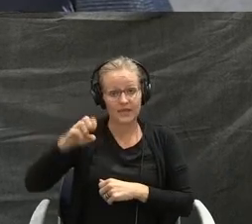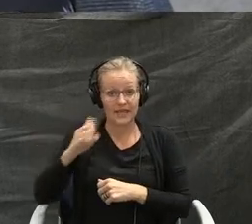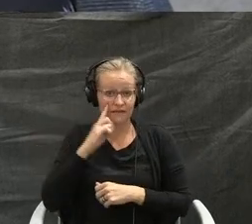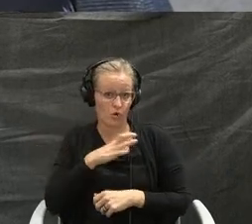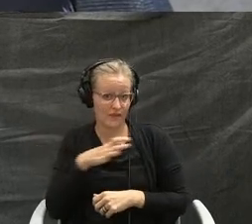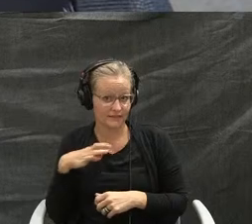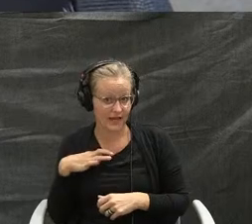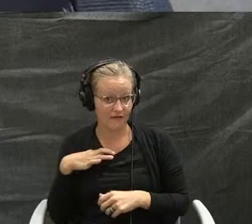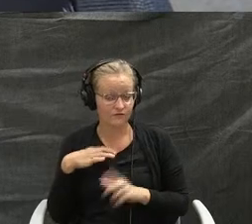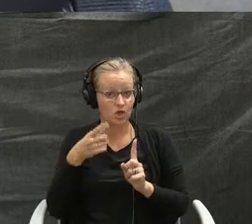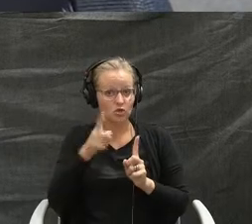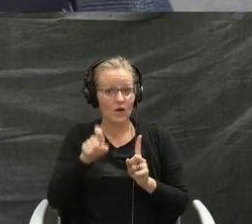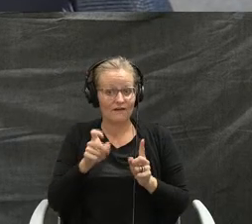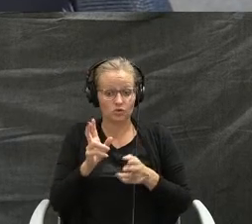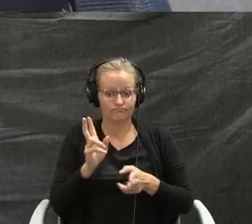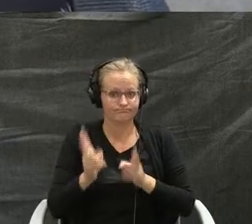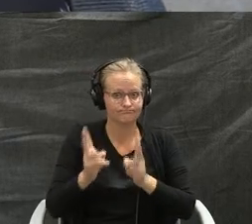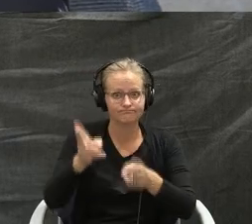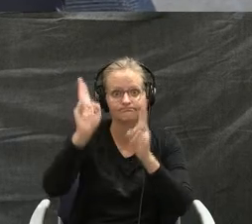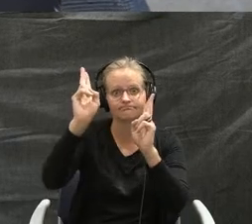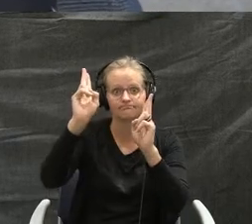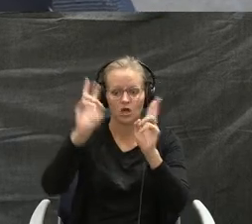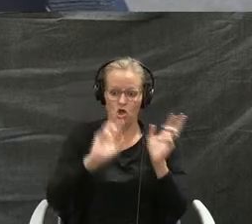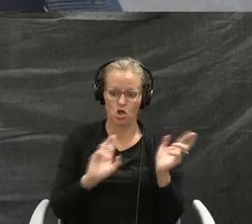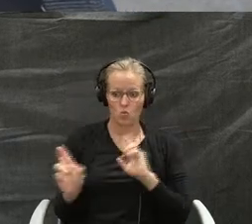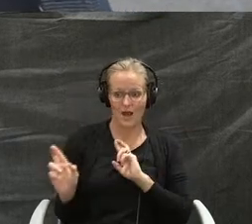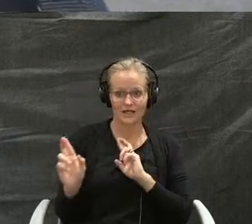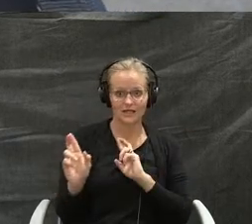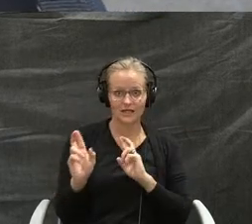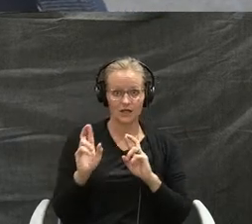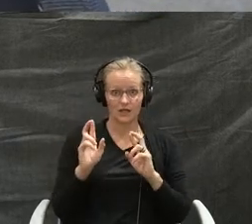your inventory in place for the start of the 2020-2021 school